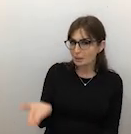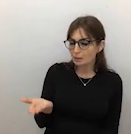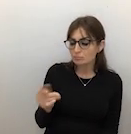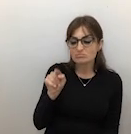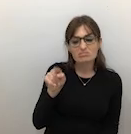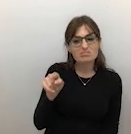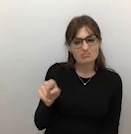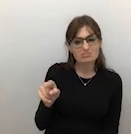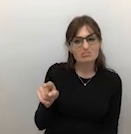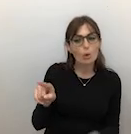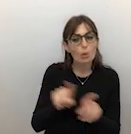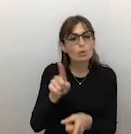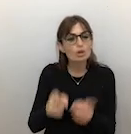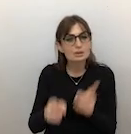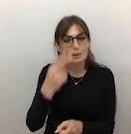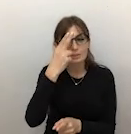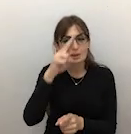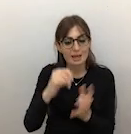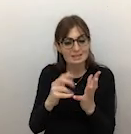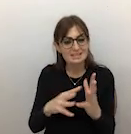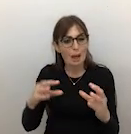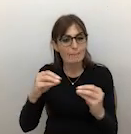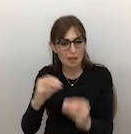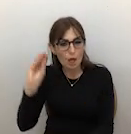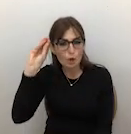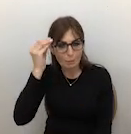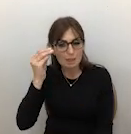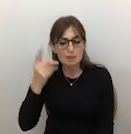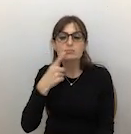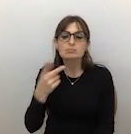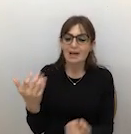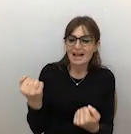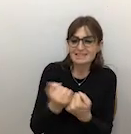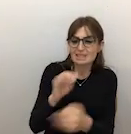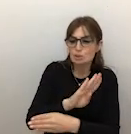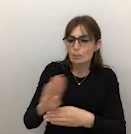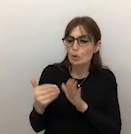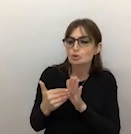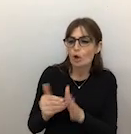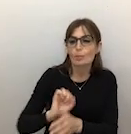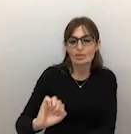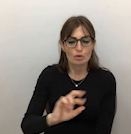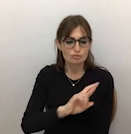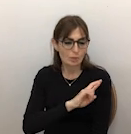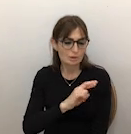Committees also sometimes called subcommittees assist boards to carry out their responsibilities more